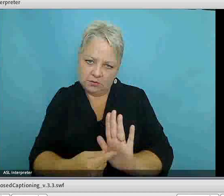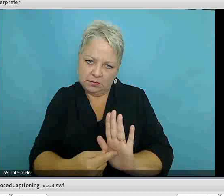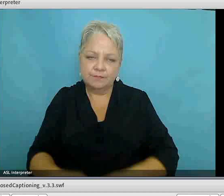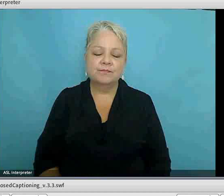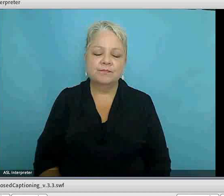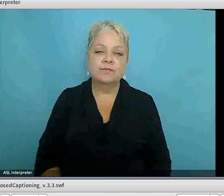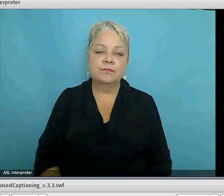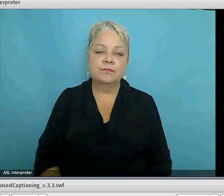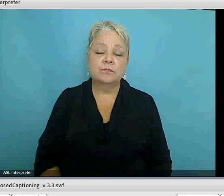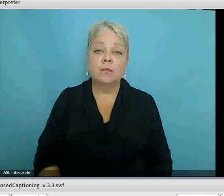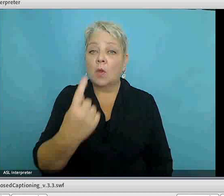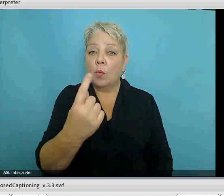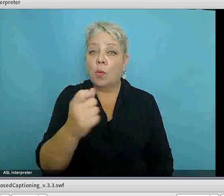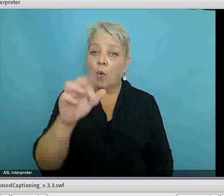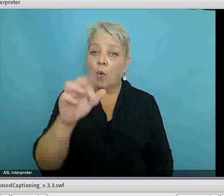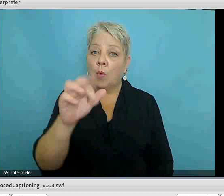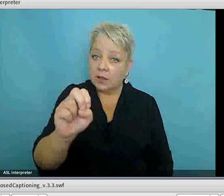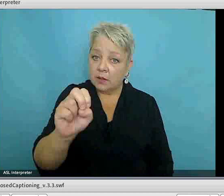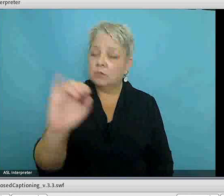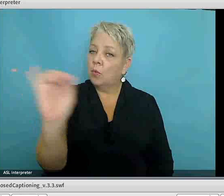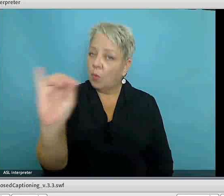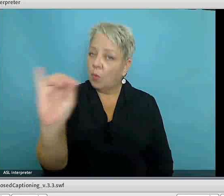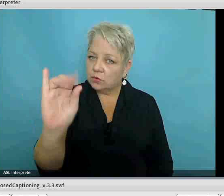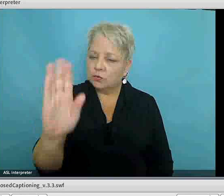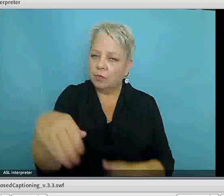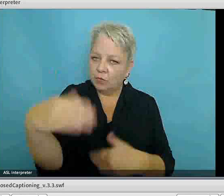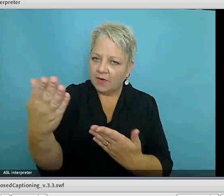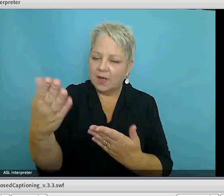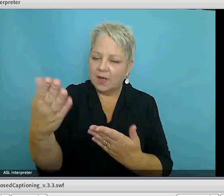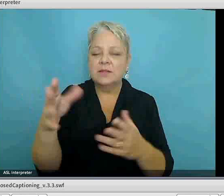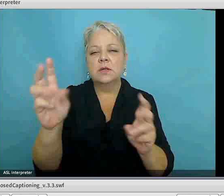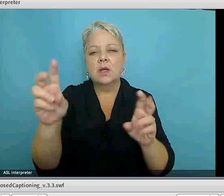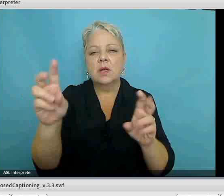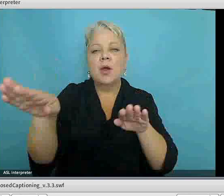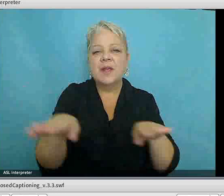One Care also provides behavioral health diversionary services.